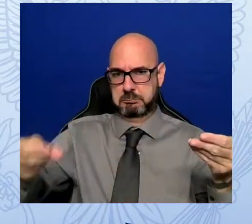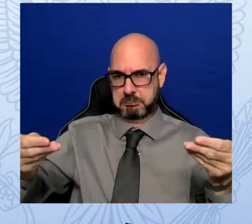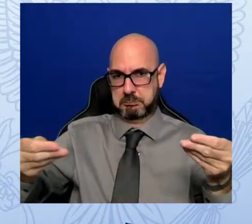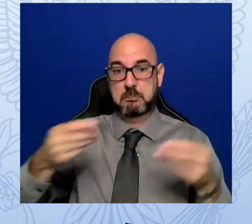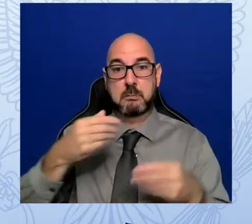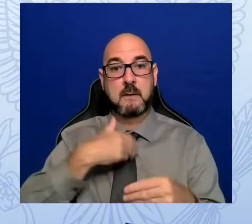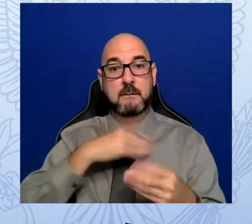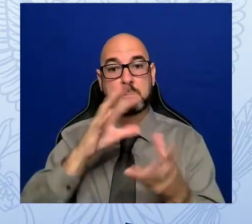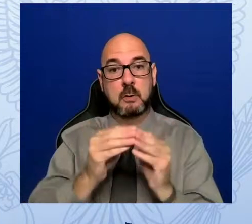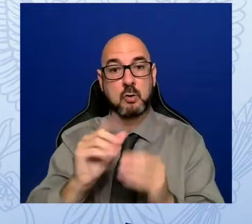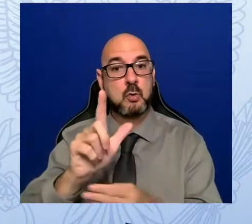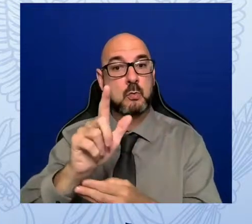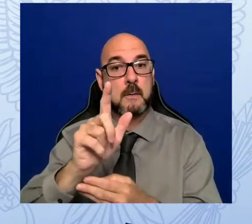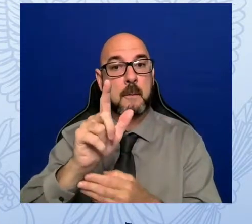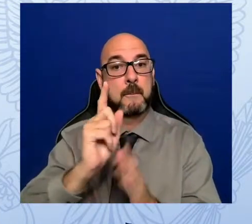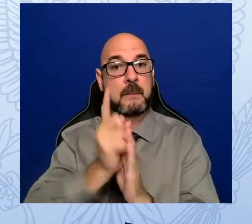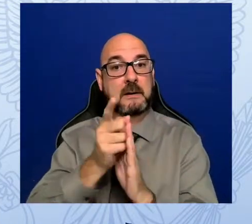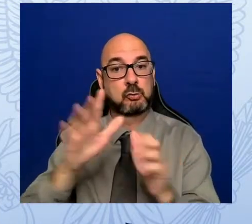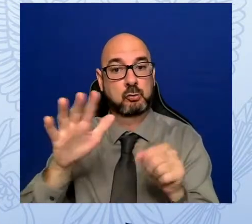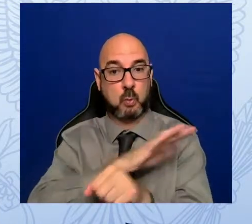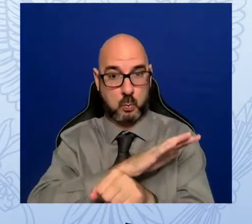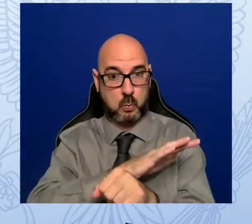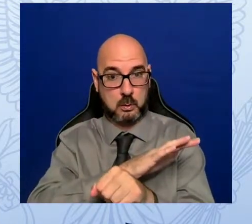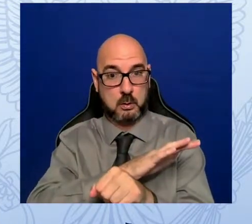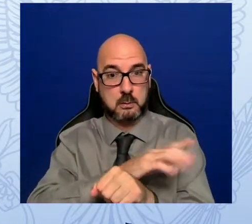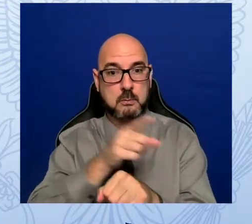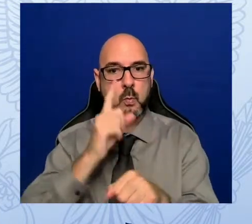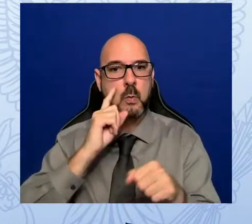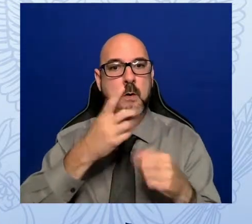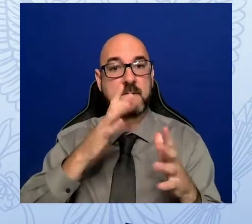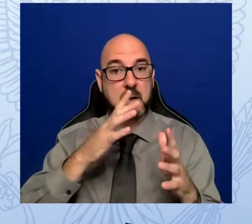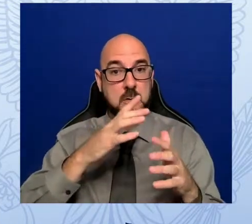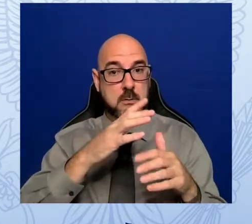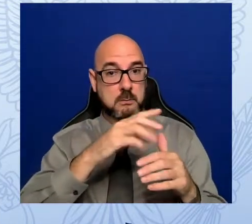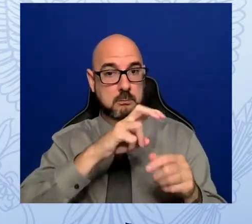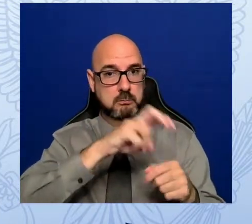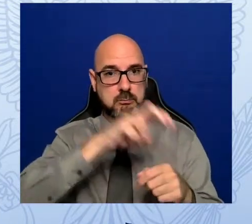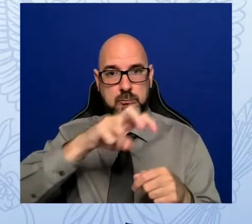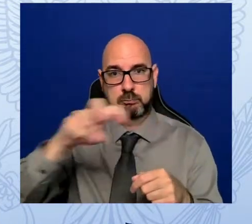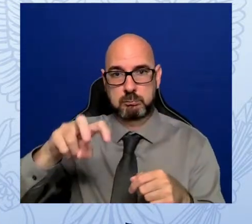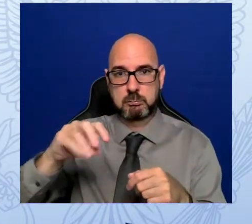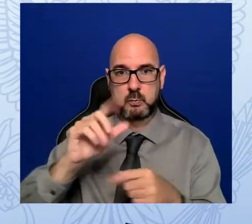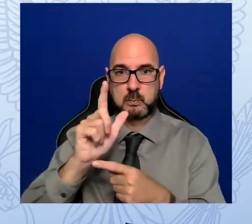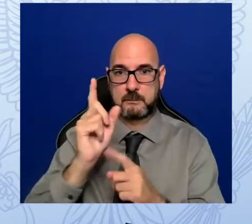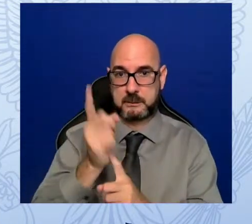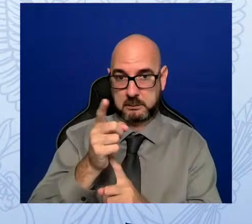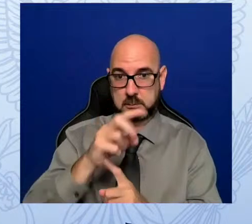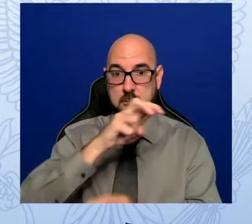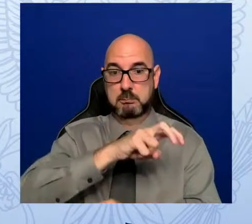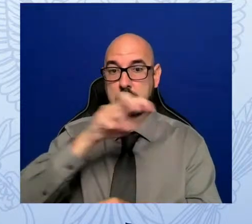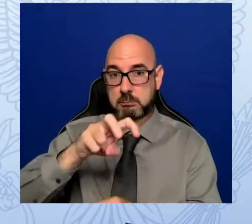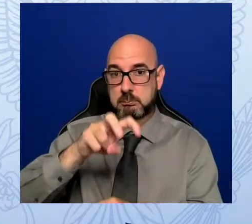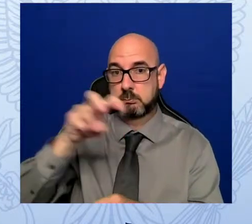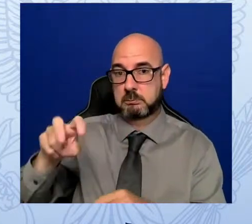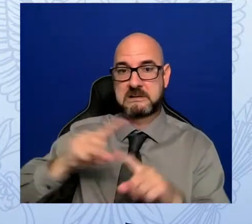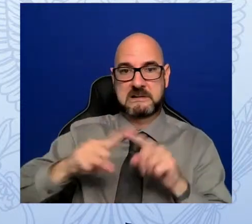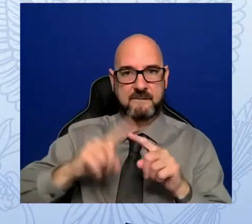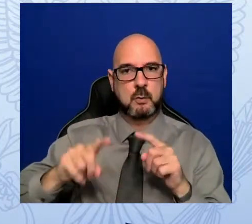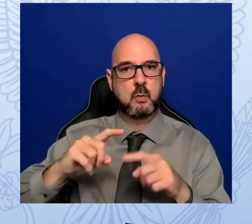as many rounds as possible in that 21 minutes. It will consist of four exercise, each with 15 reps, 15 push-ups,